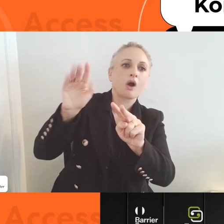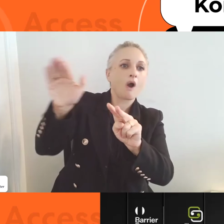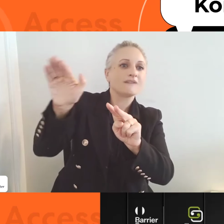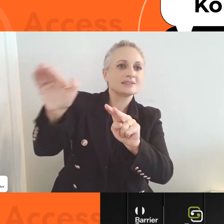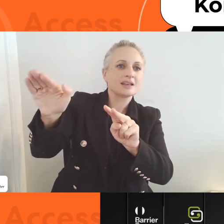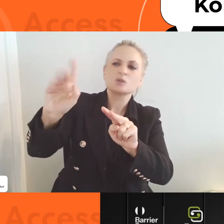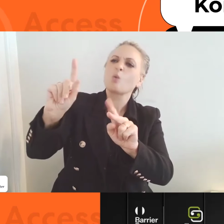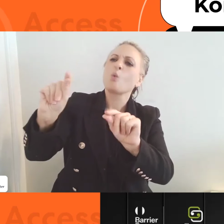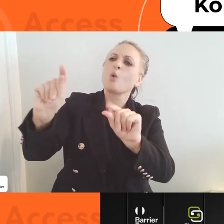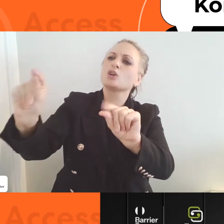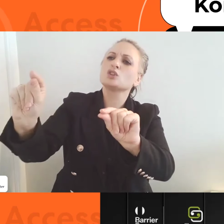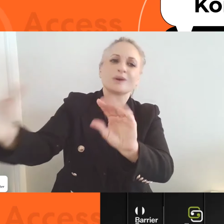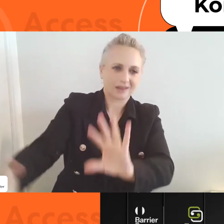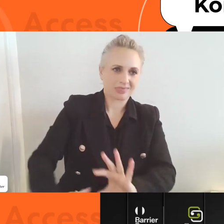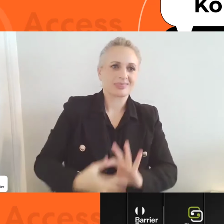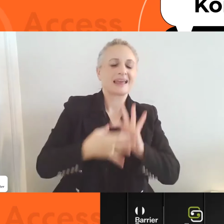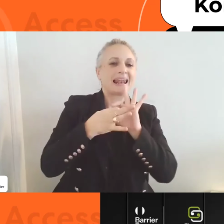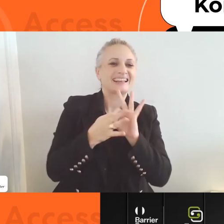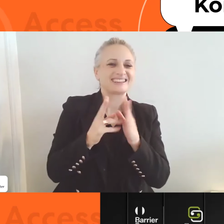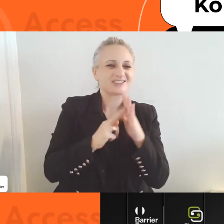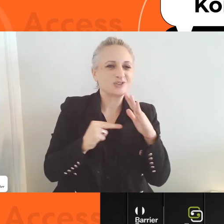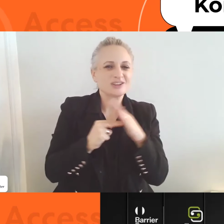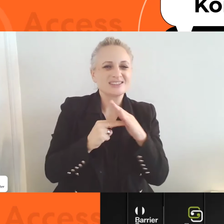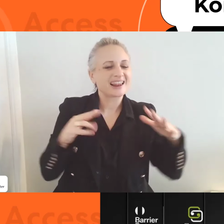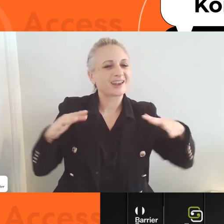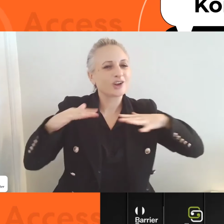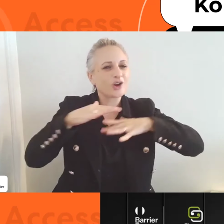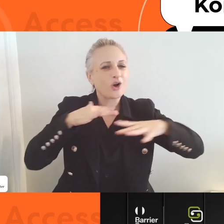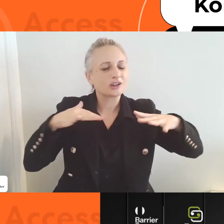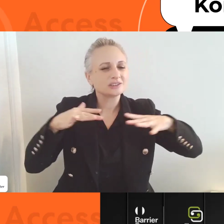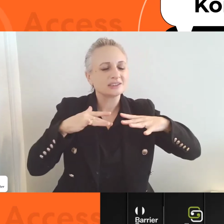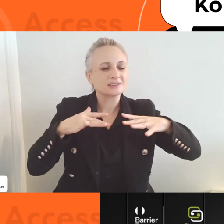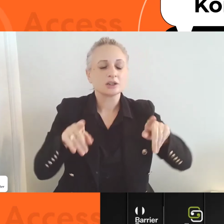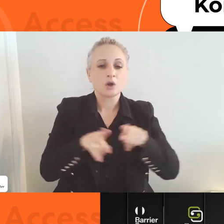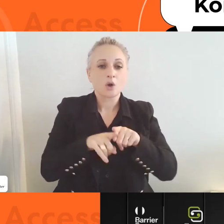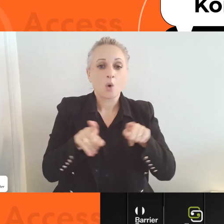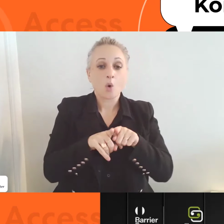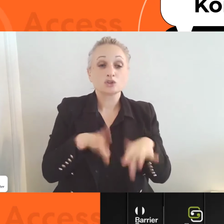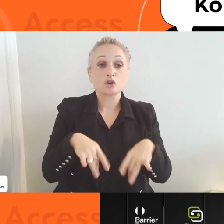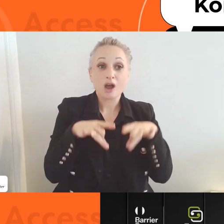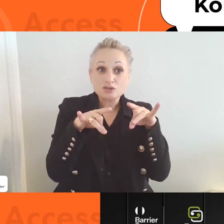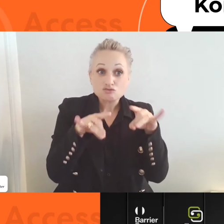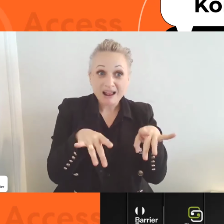Even Australia has updated their standards as recently as 2021.